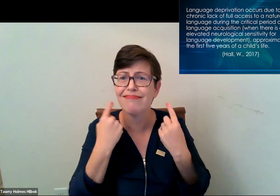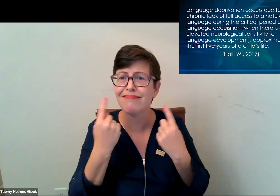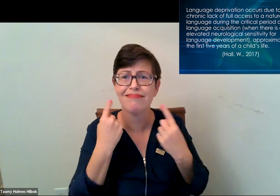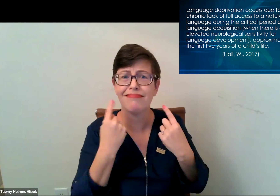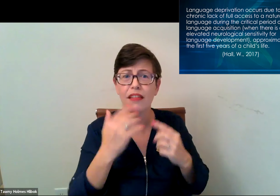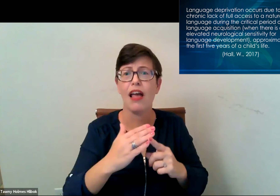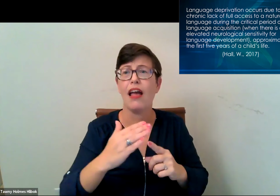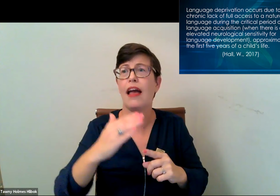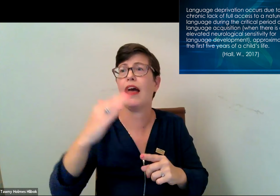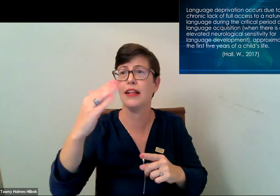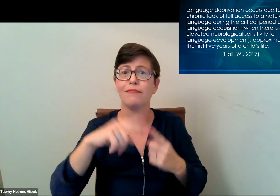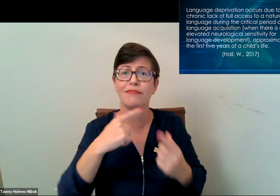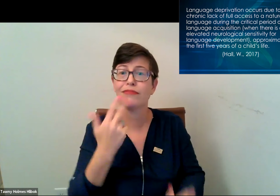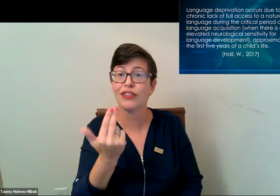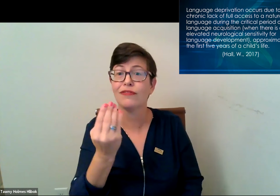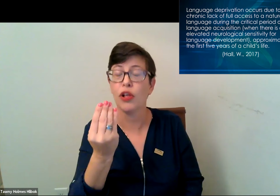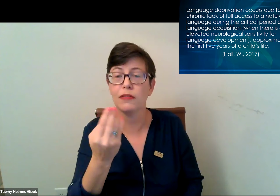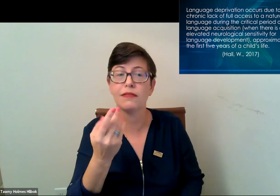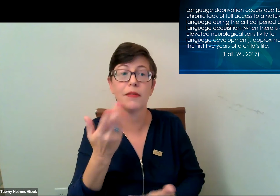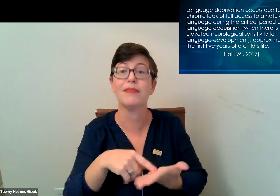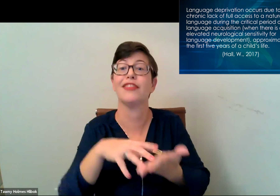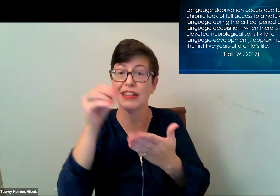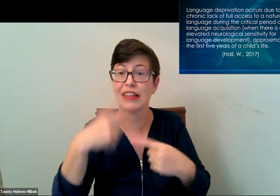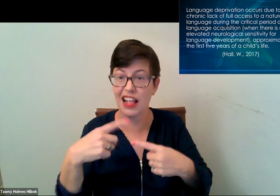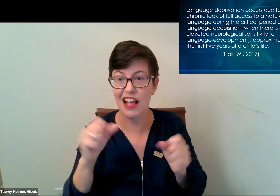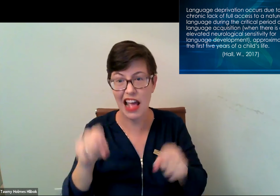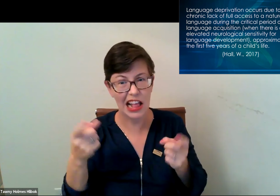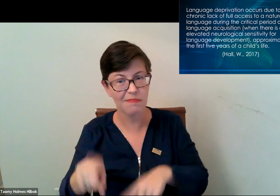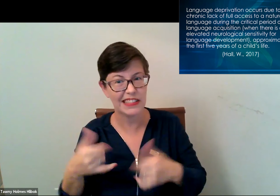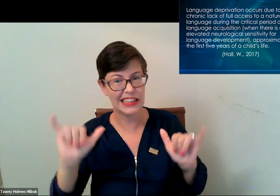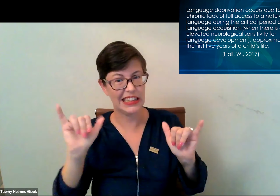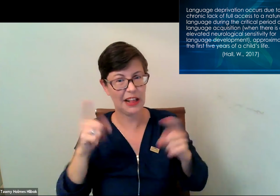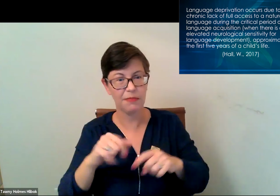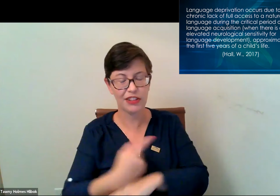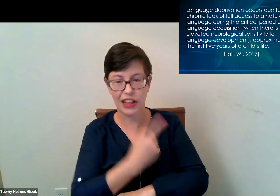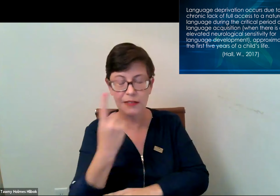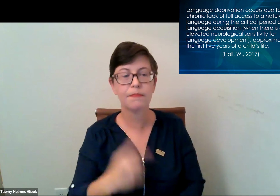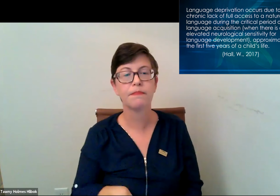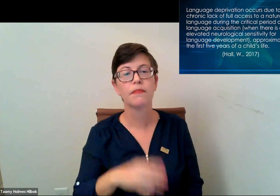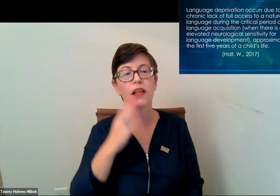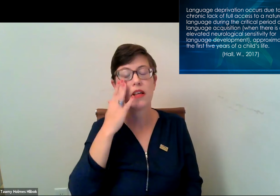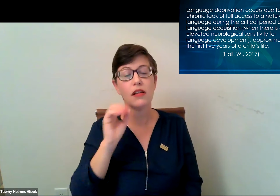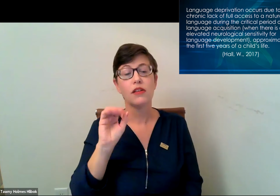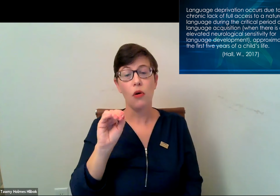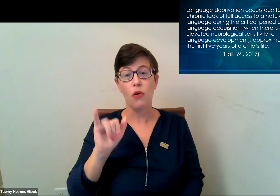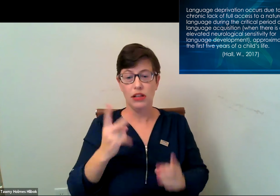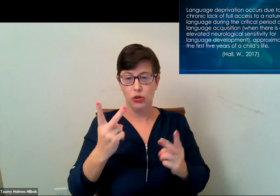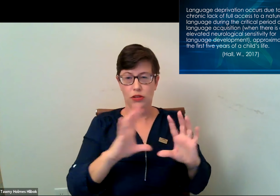They still are only exposed to spoken language and not visual language once they're 13 or 14 it could happen, they learn sign language, however,